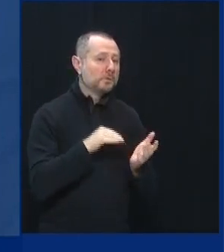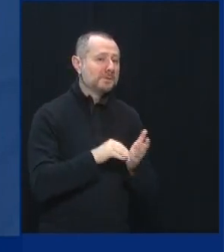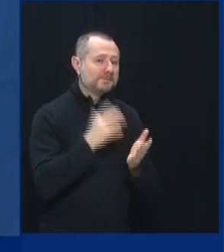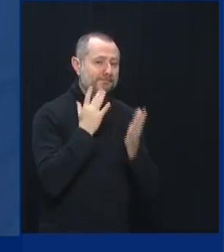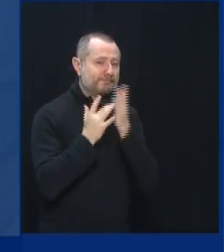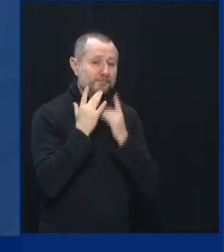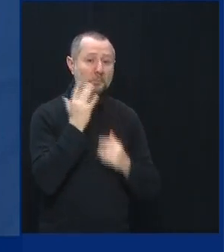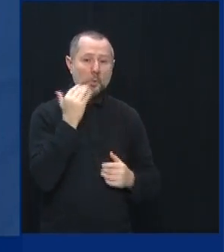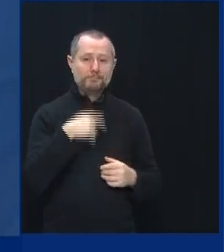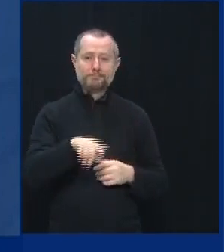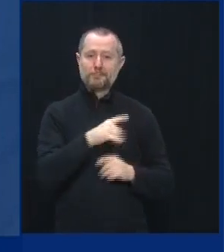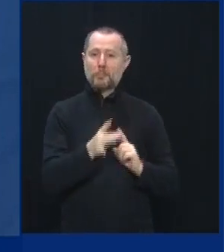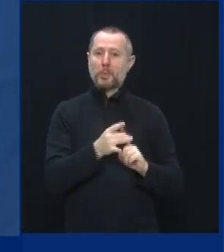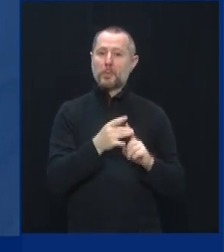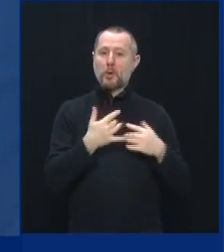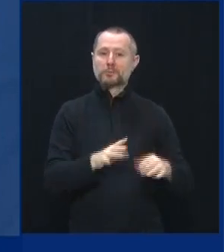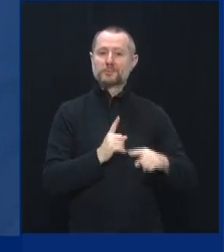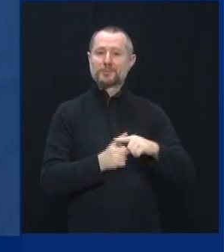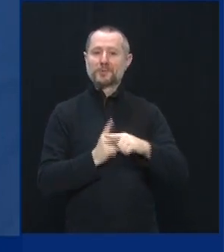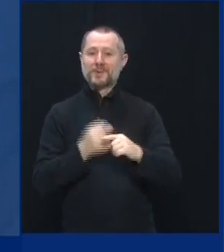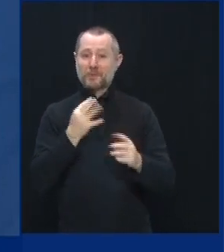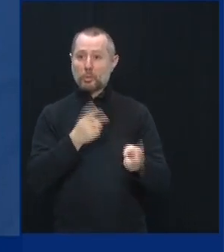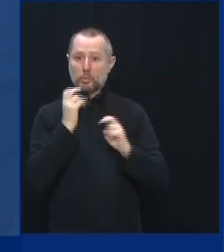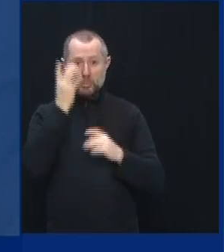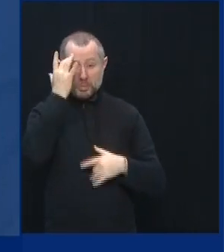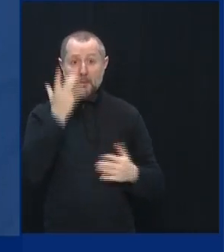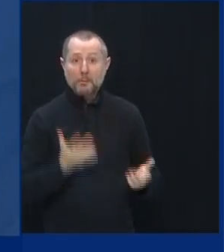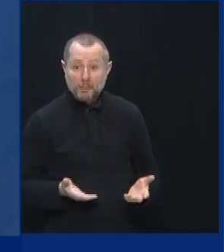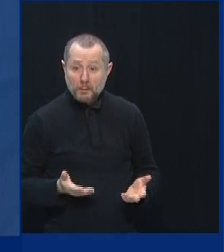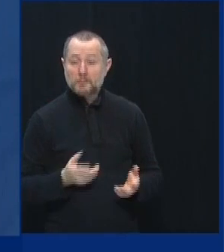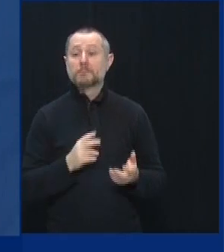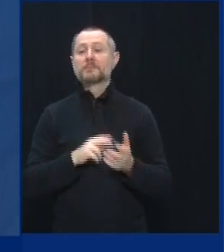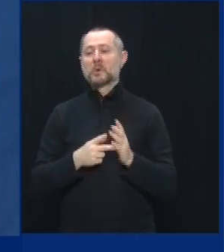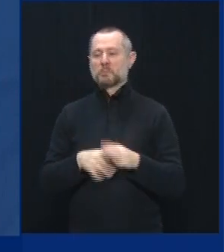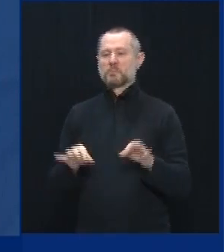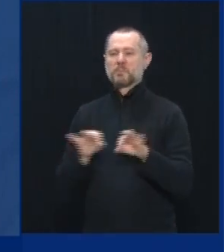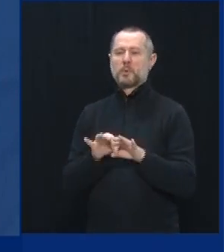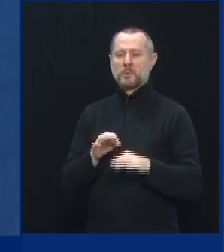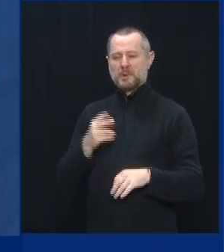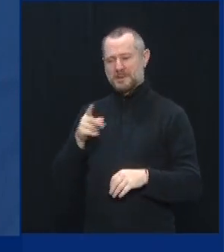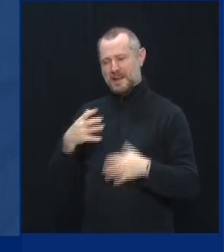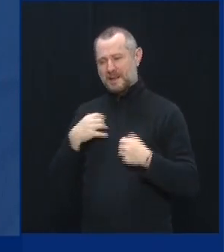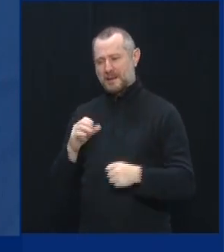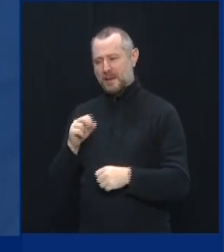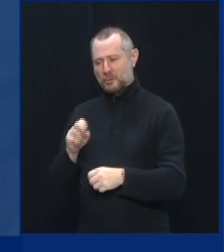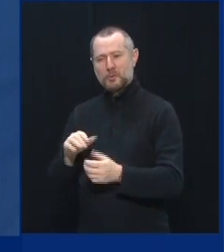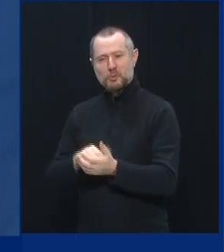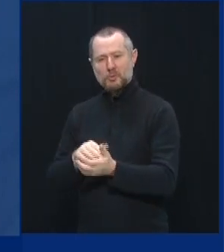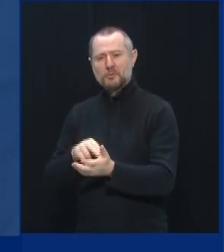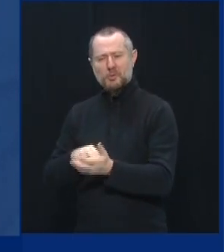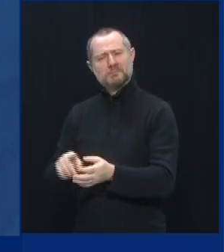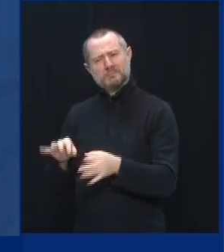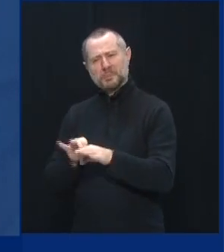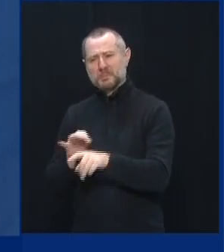STAFF, NOT BECAUSE THEY DON'T HAVE ENOUGH BEDS. THEY WON'T HAVE ENOUGH STAFF, THEY WON'T HAVE ENOUGH STAFF